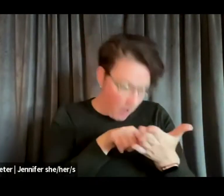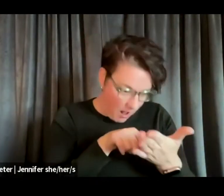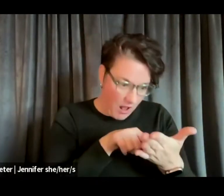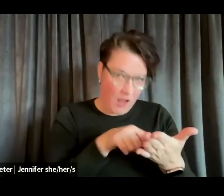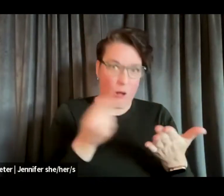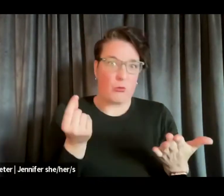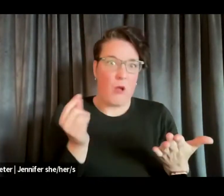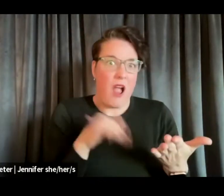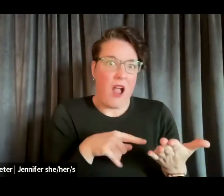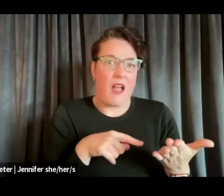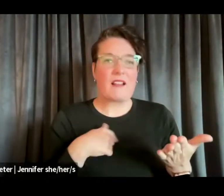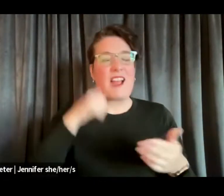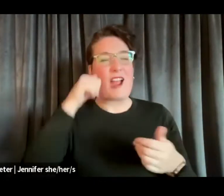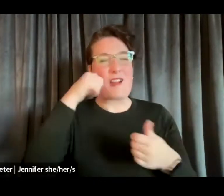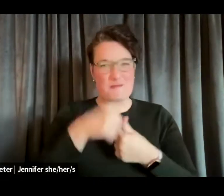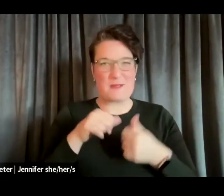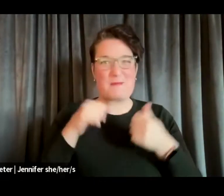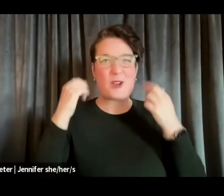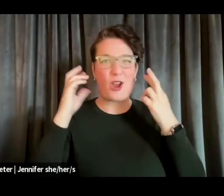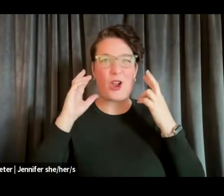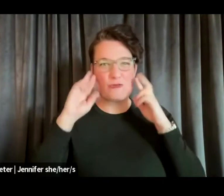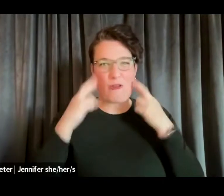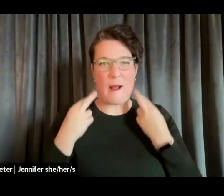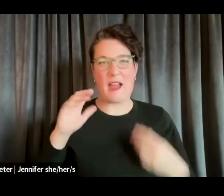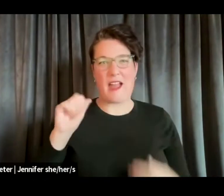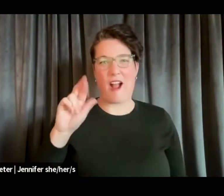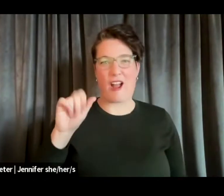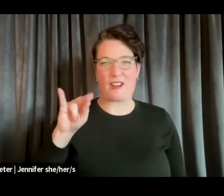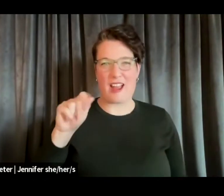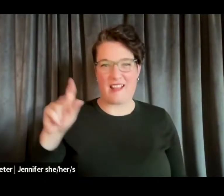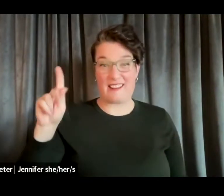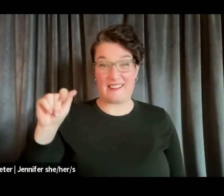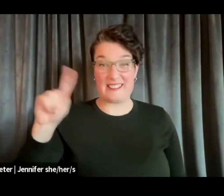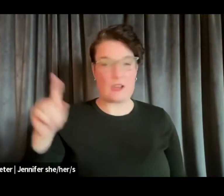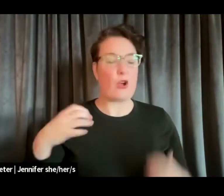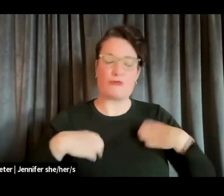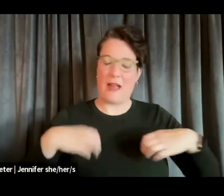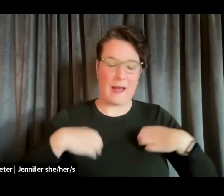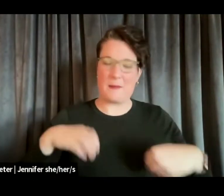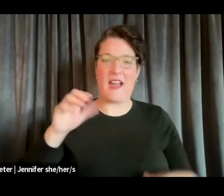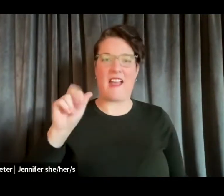and I remember Rabbi Ariana Katz did my interpretation for my divination mm-hmm